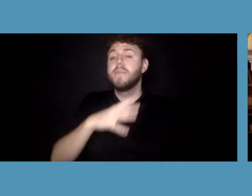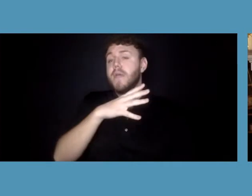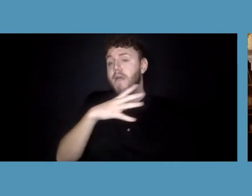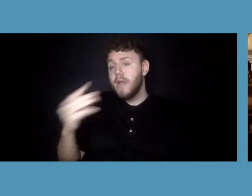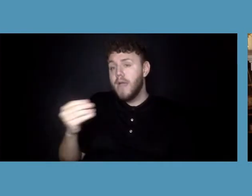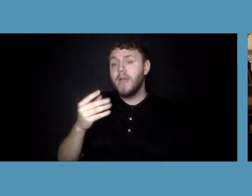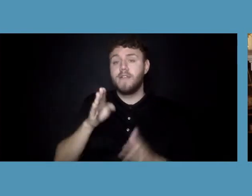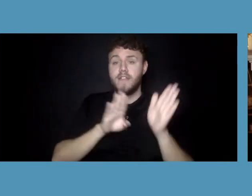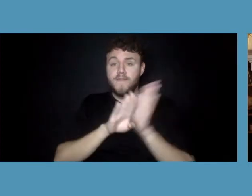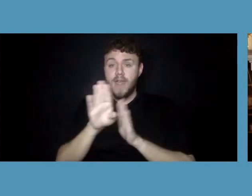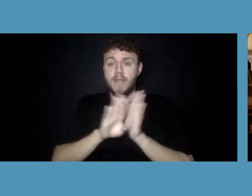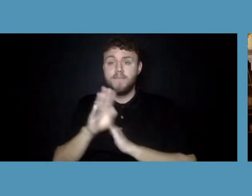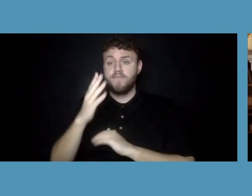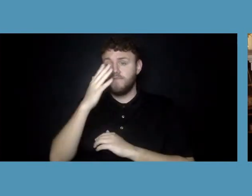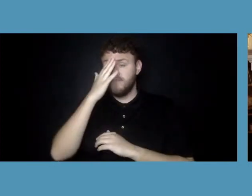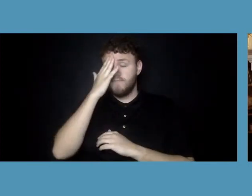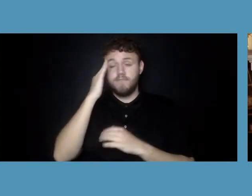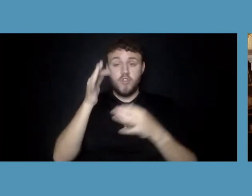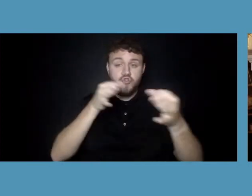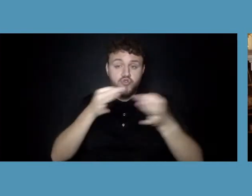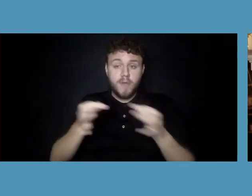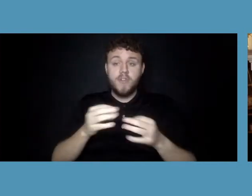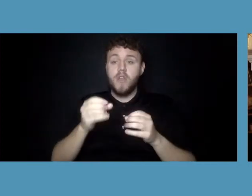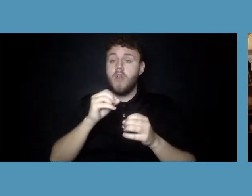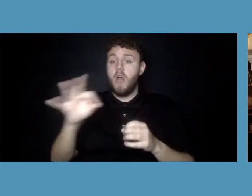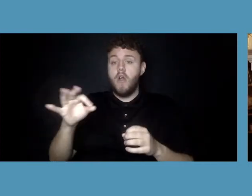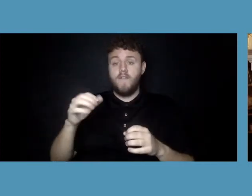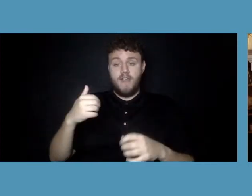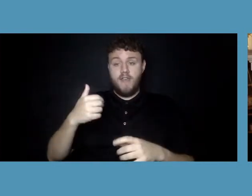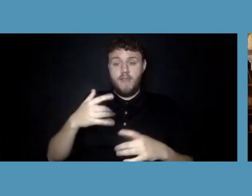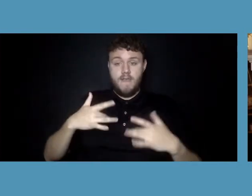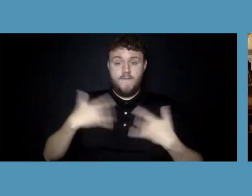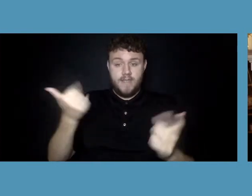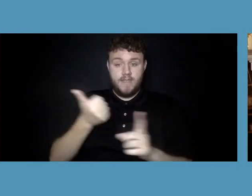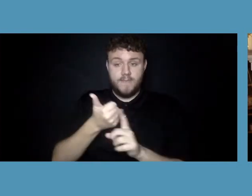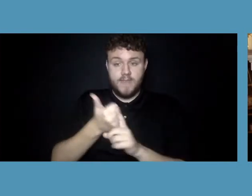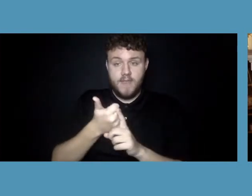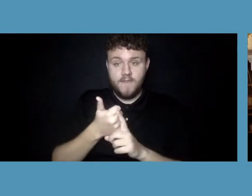descriptions of our events and access services and started to include those everywhere we